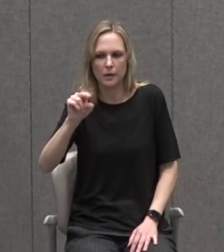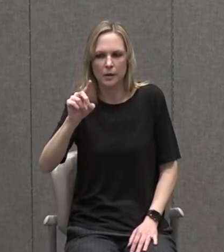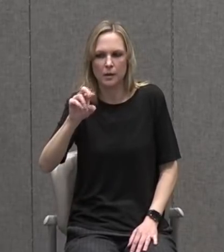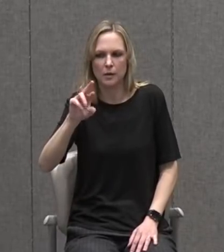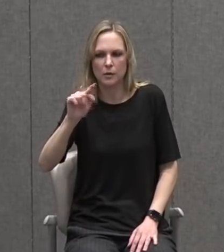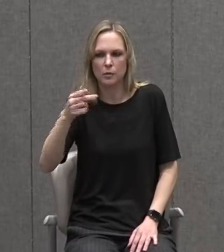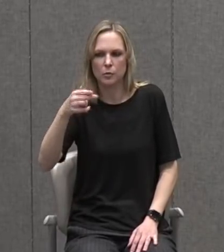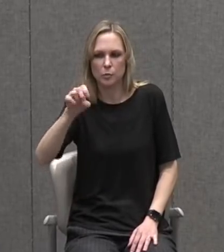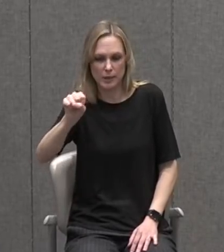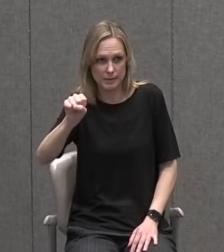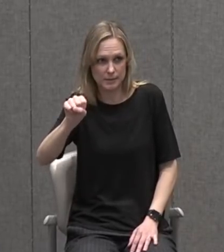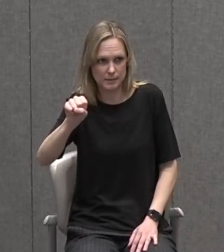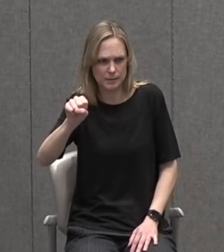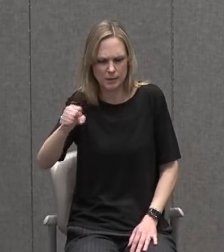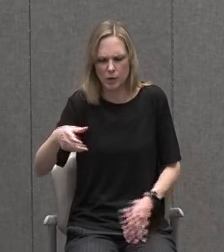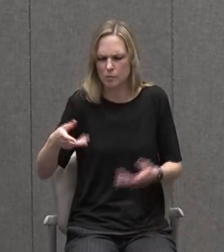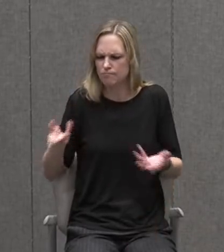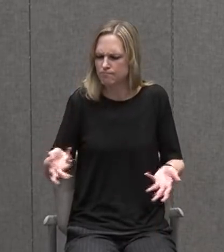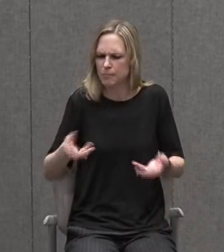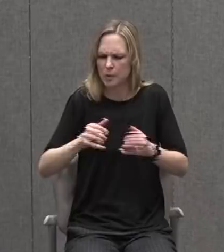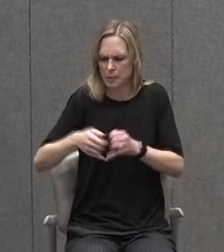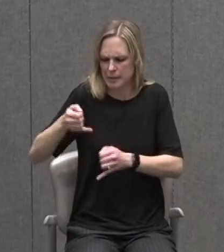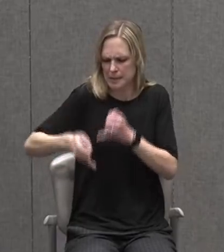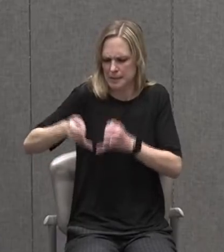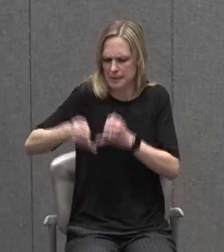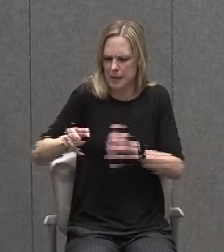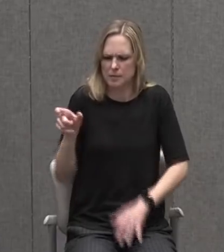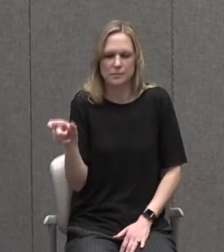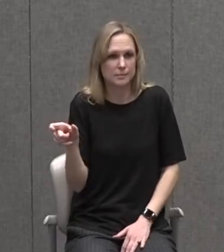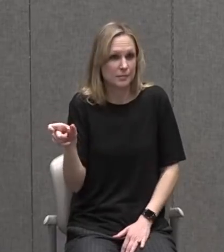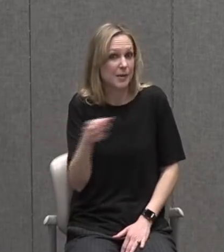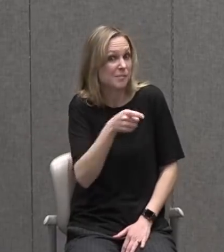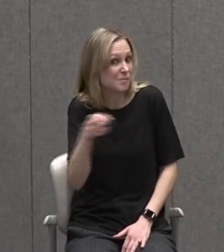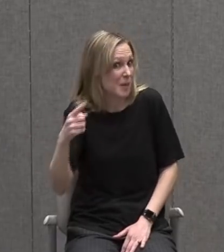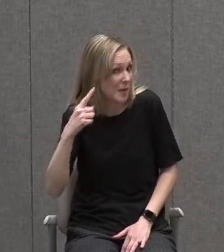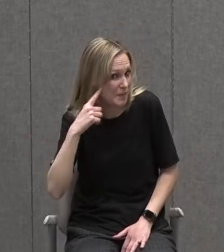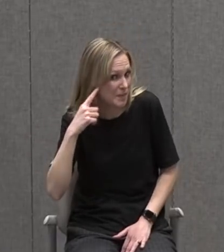See if we can figure out the very last one. I already hear you saying you got to start with a zero,